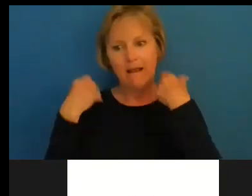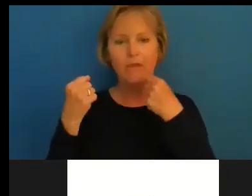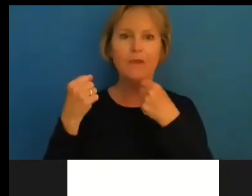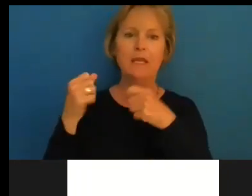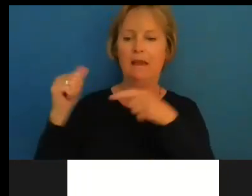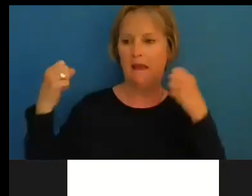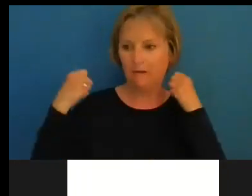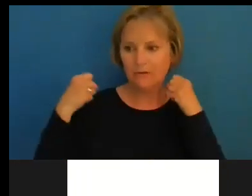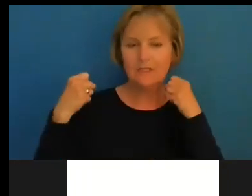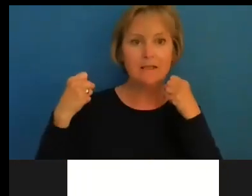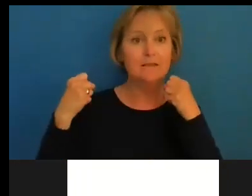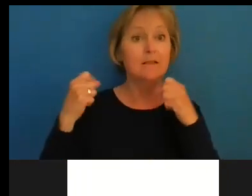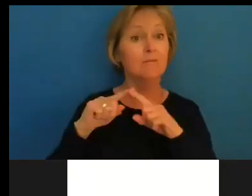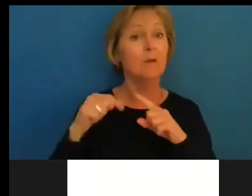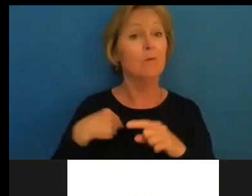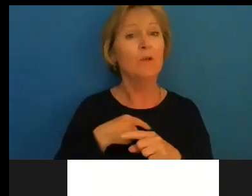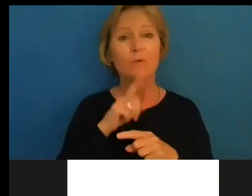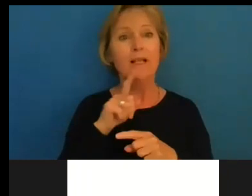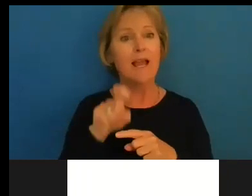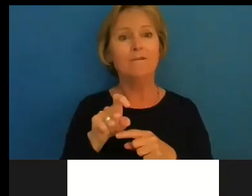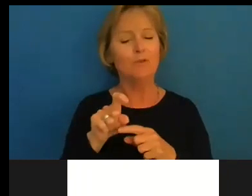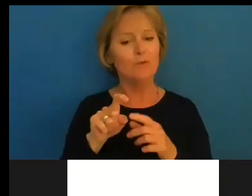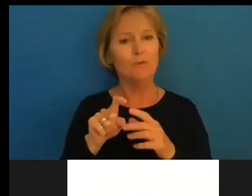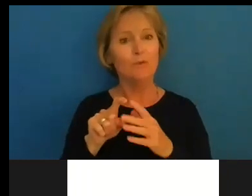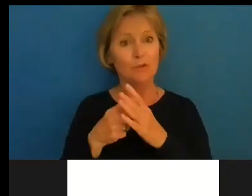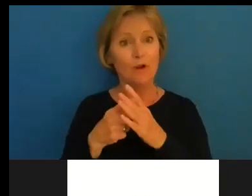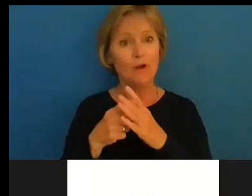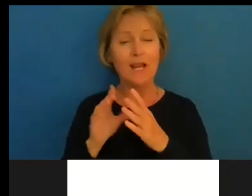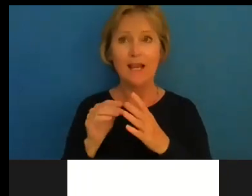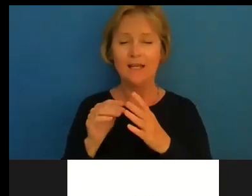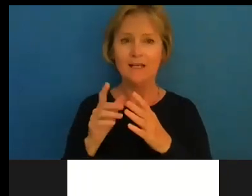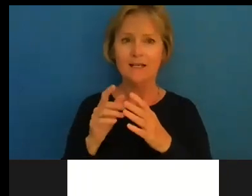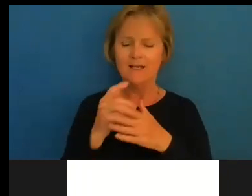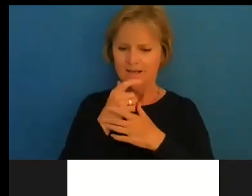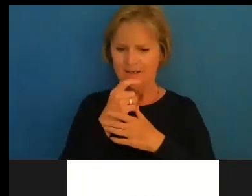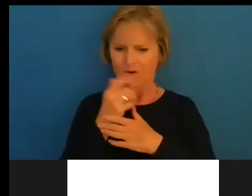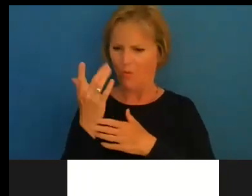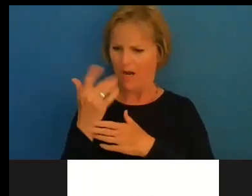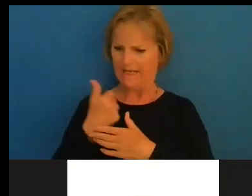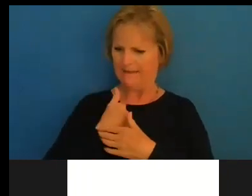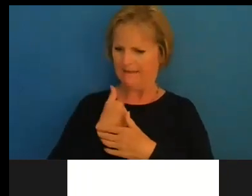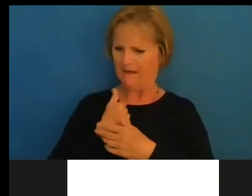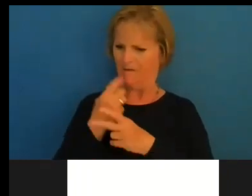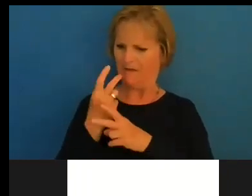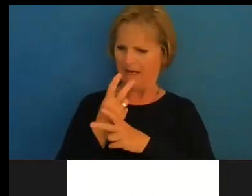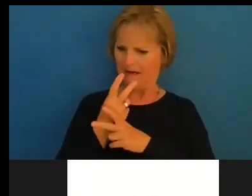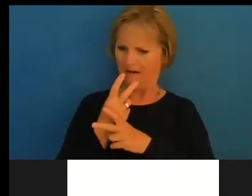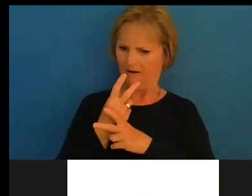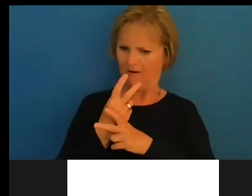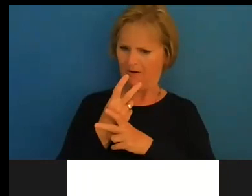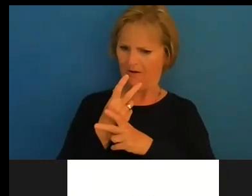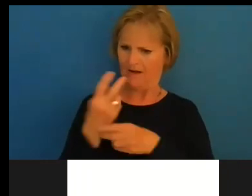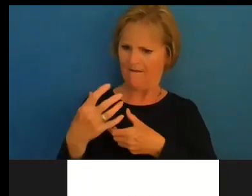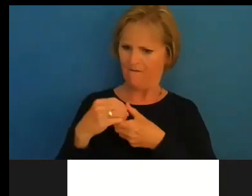So we really just have to start there and question, why the self-care involves me subscribing to